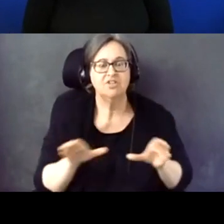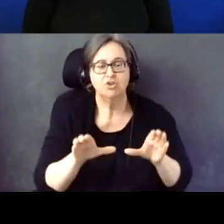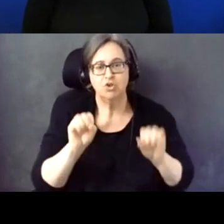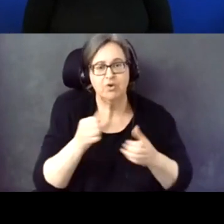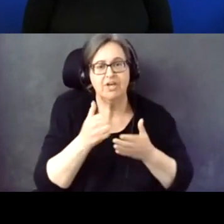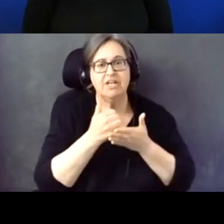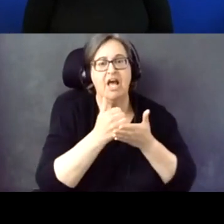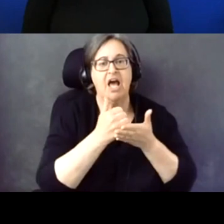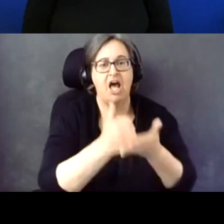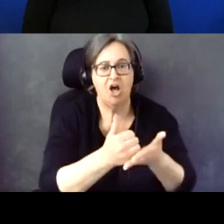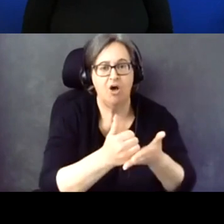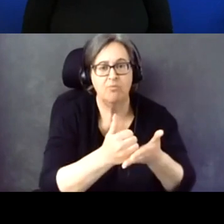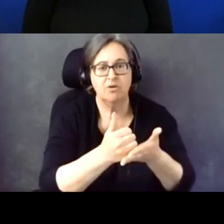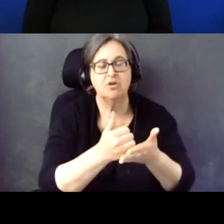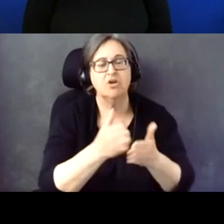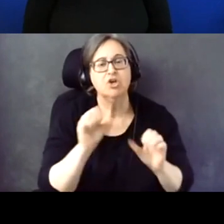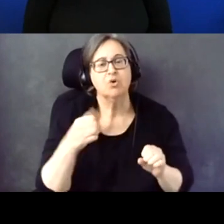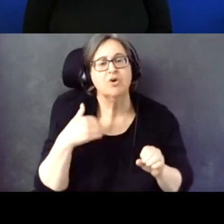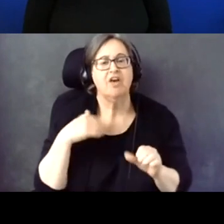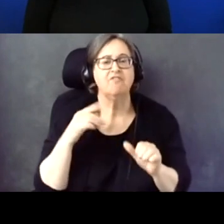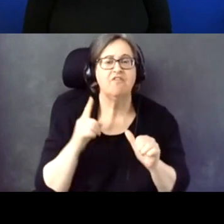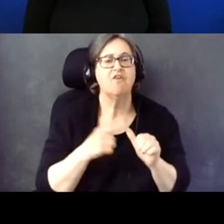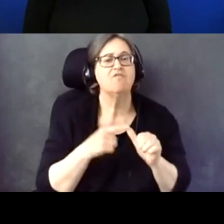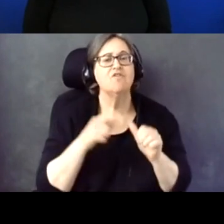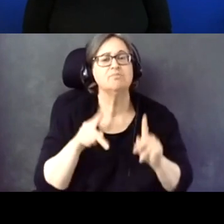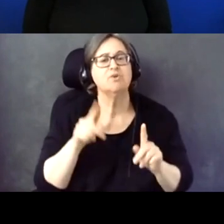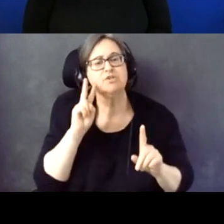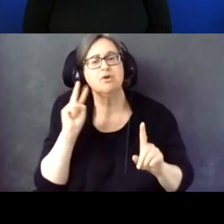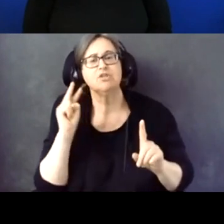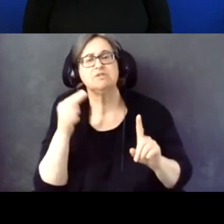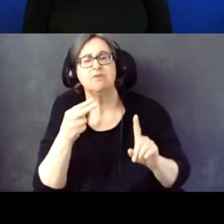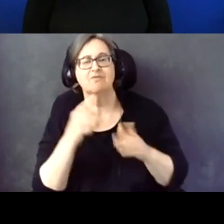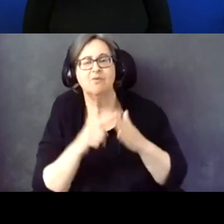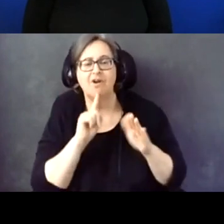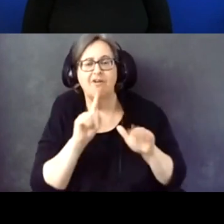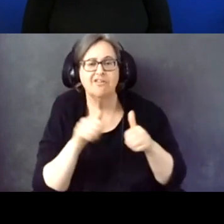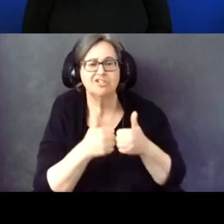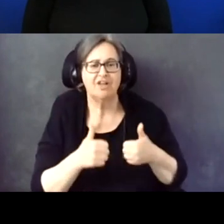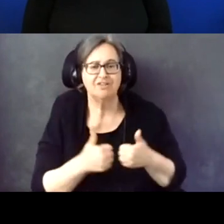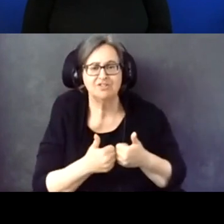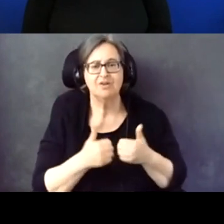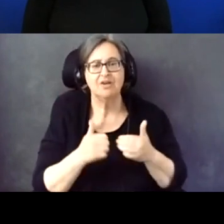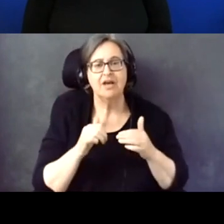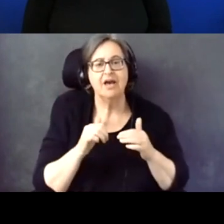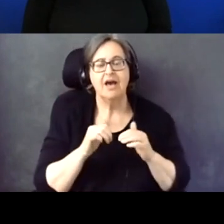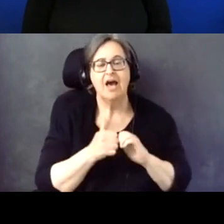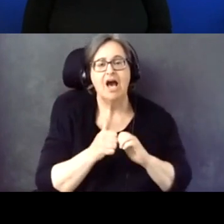the first person perspective on what the challenges are. And how to overcome them.